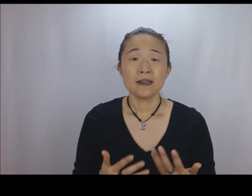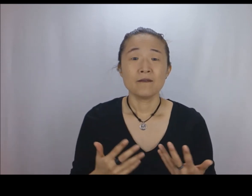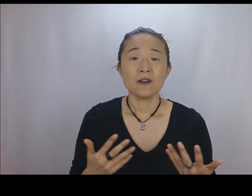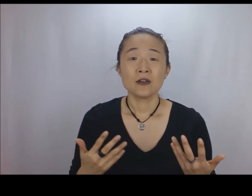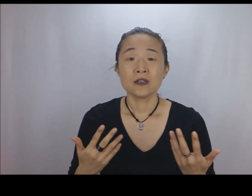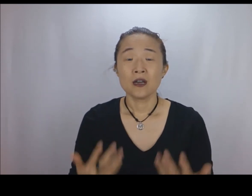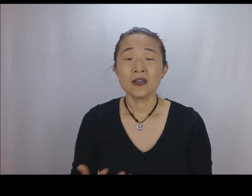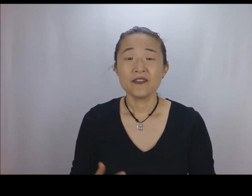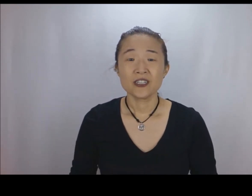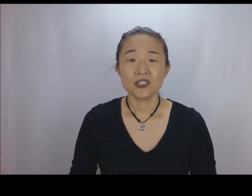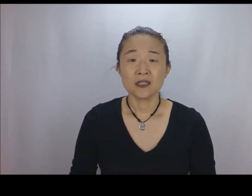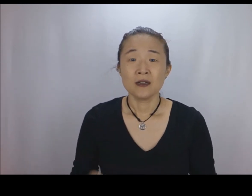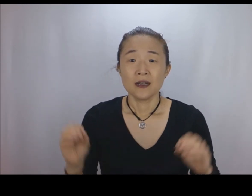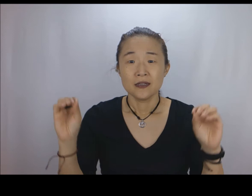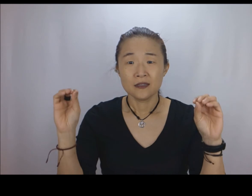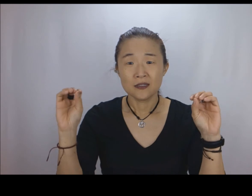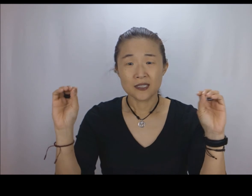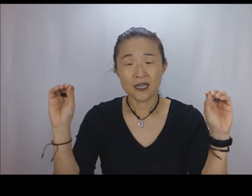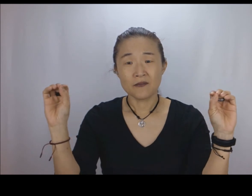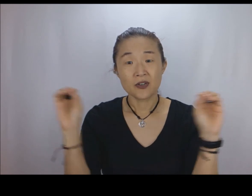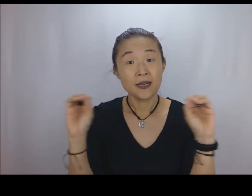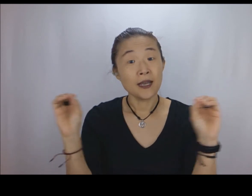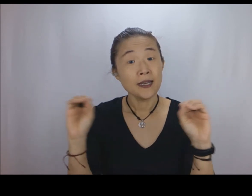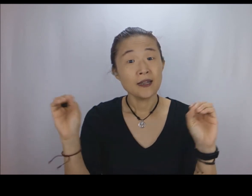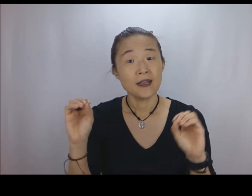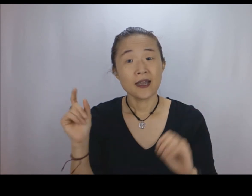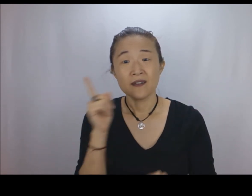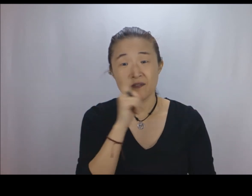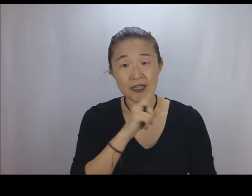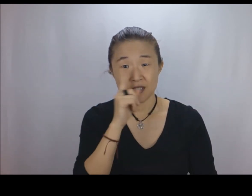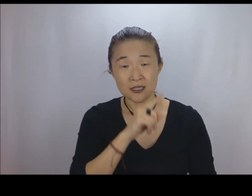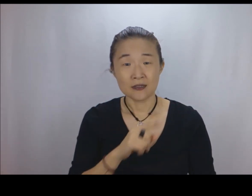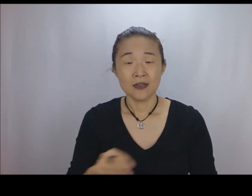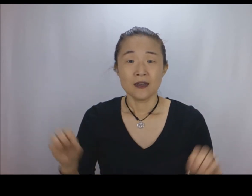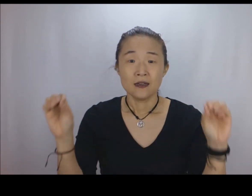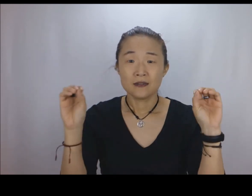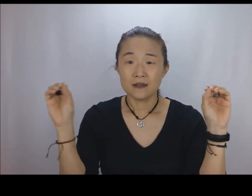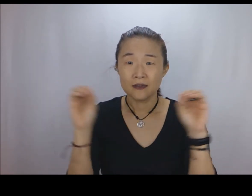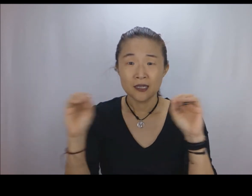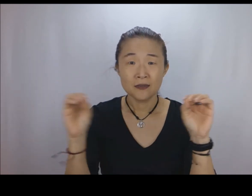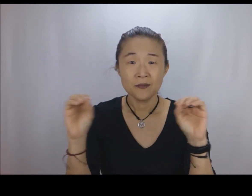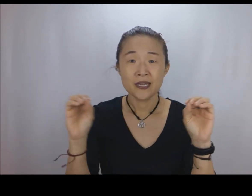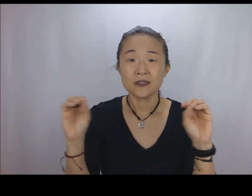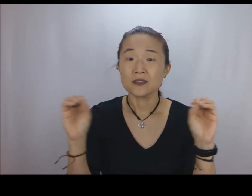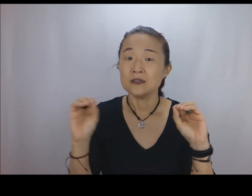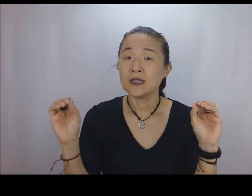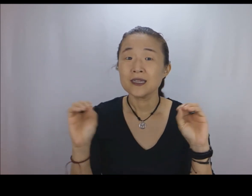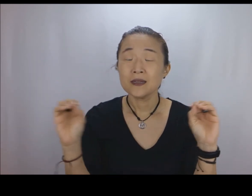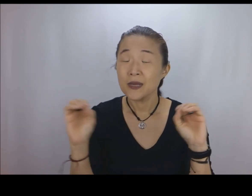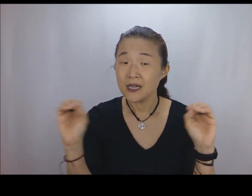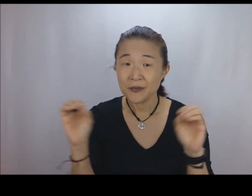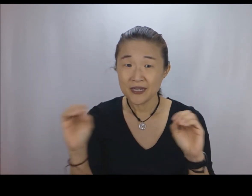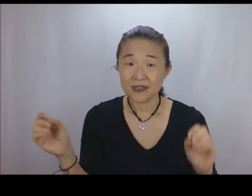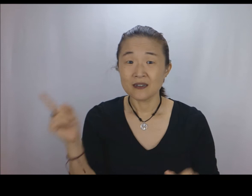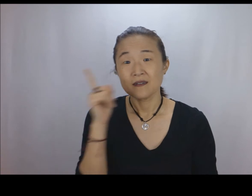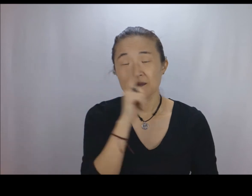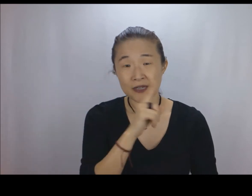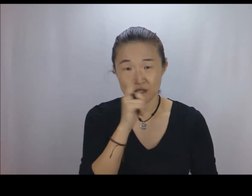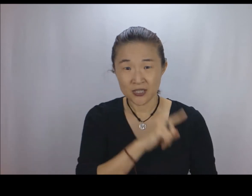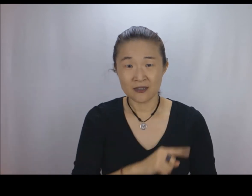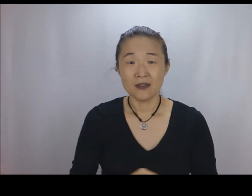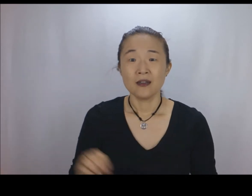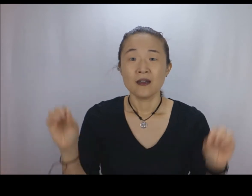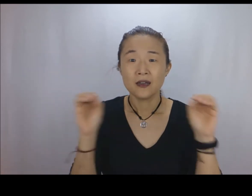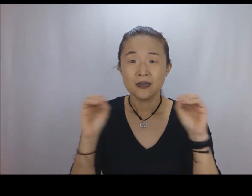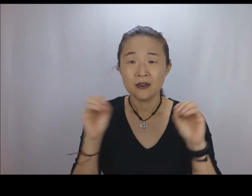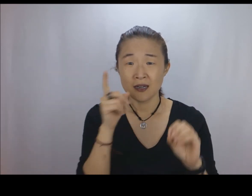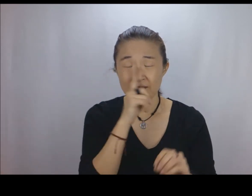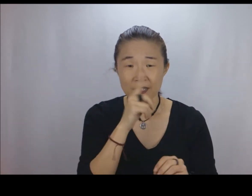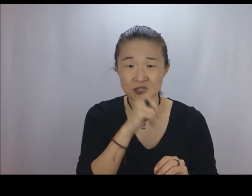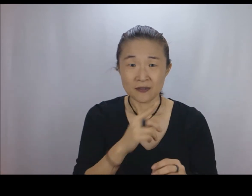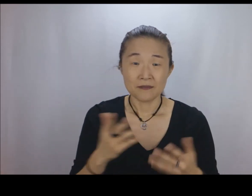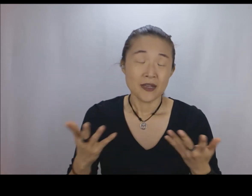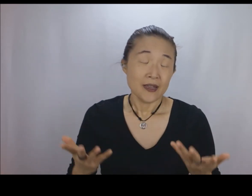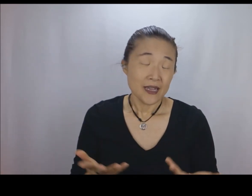And then for nonfiction you do the sign for none and fiction. Nothing. There's nothing made up here. Fiction. Nonfiction.